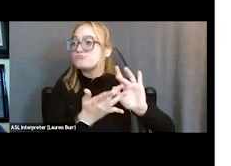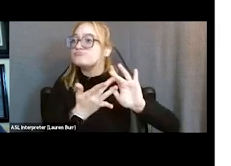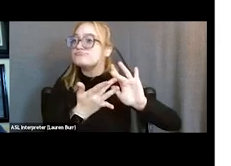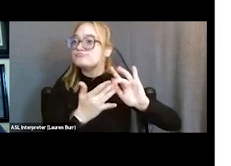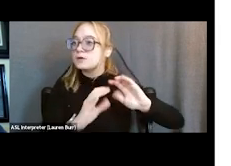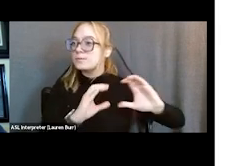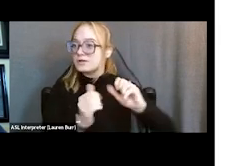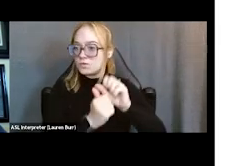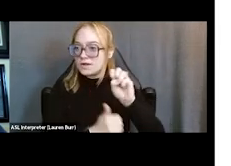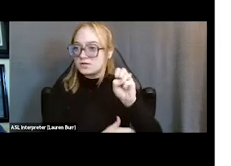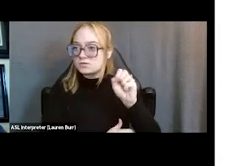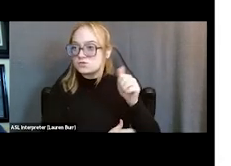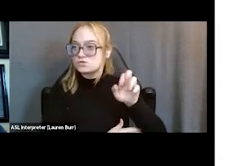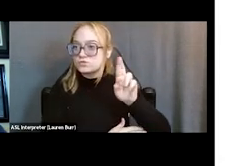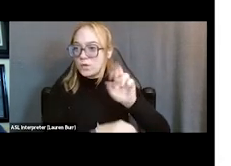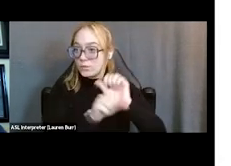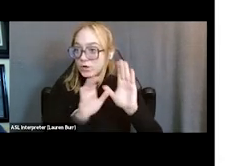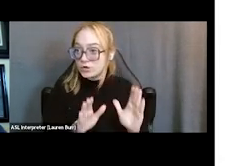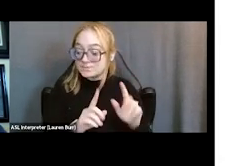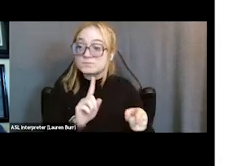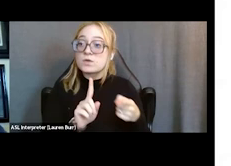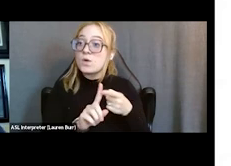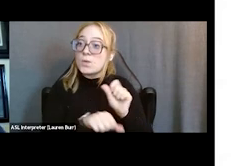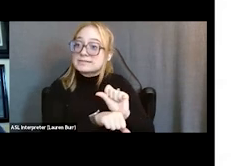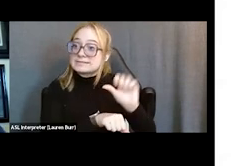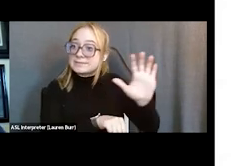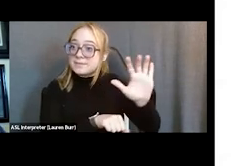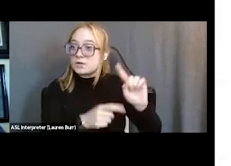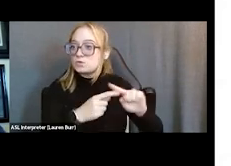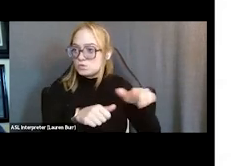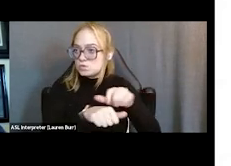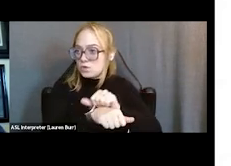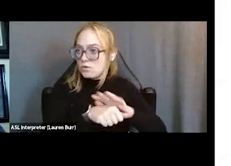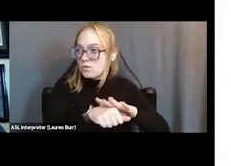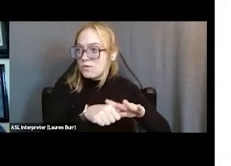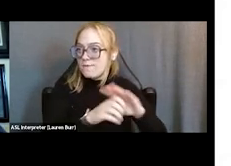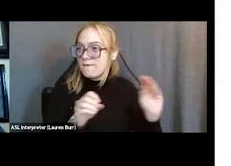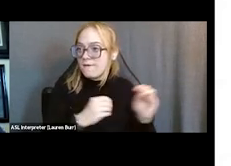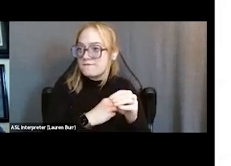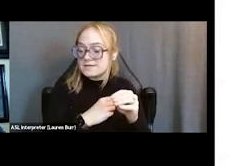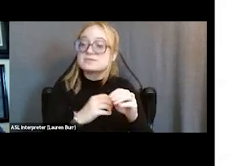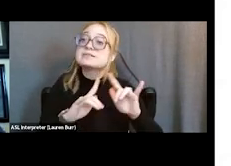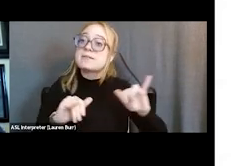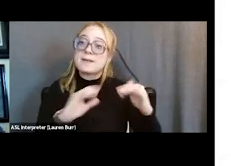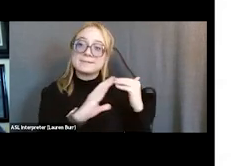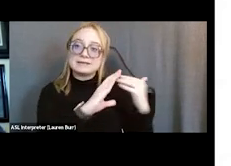And so when a SOAR claim is submitted to the local office, an email gets sent over to that PRO